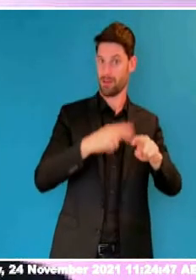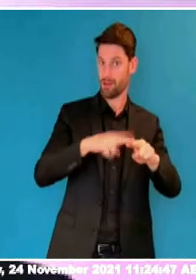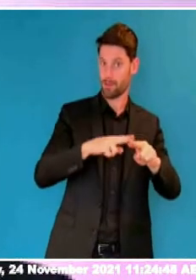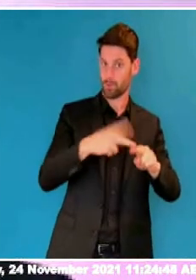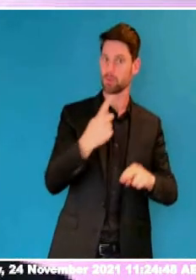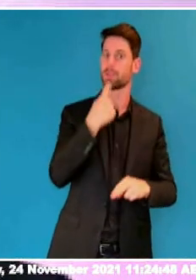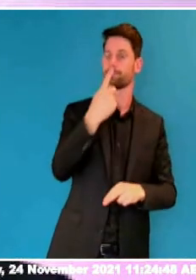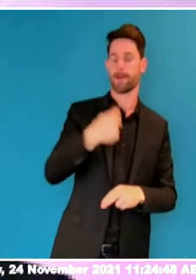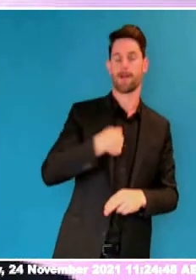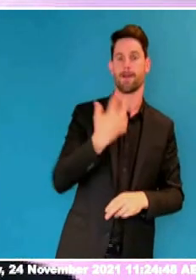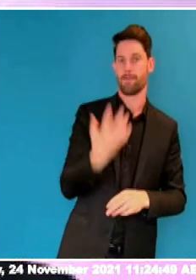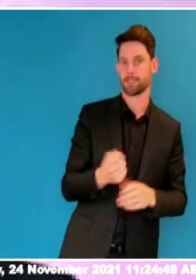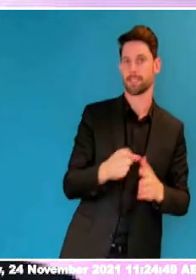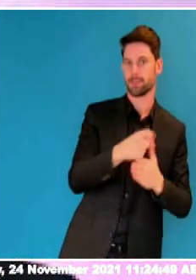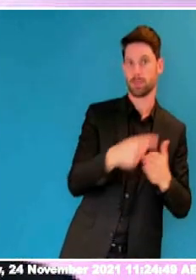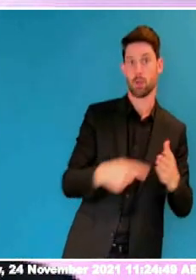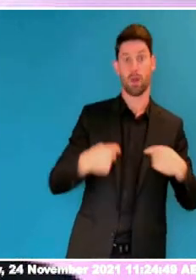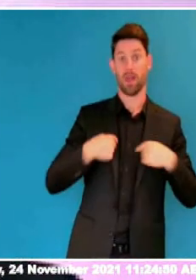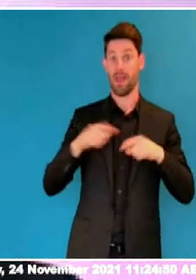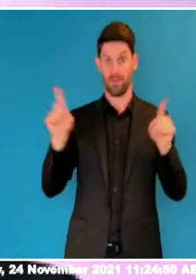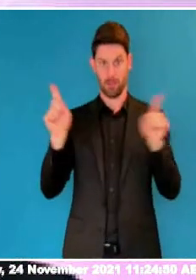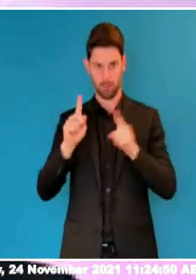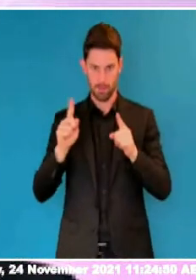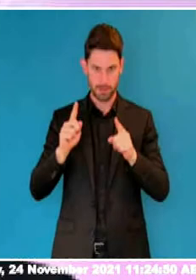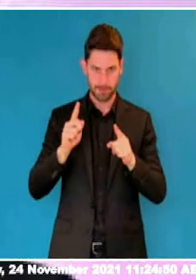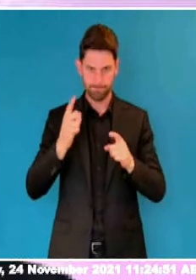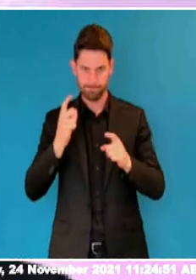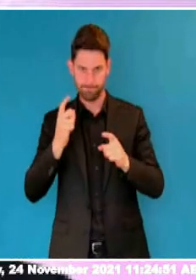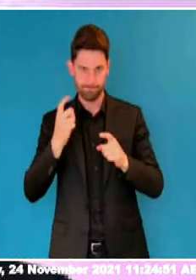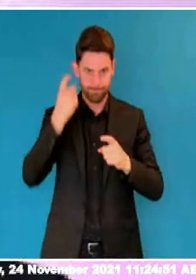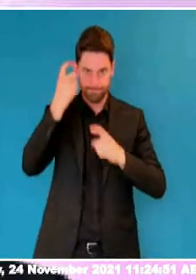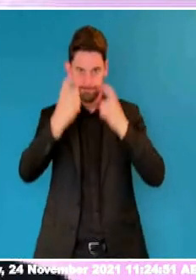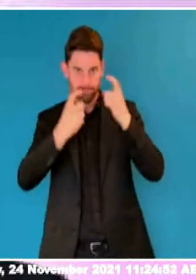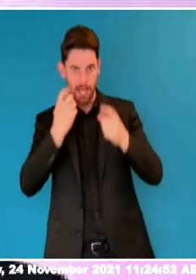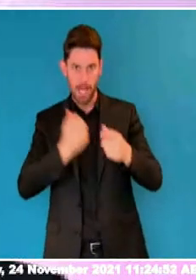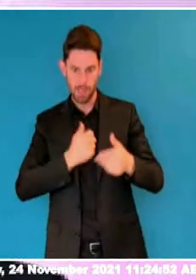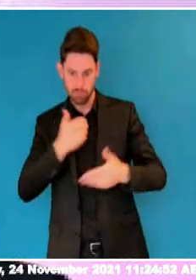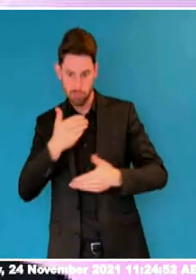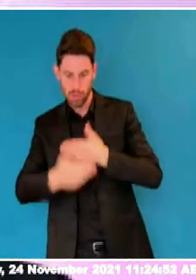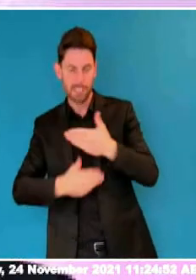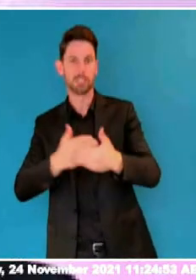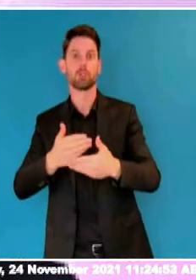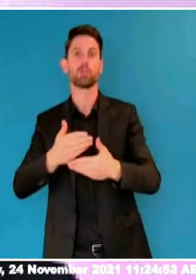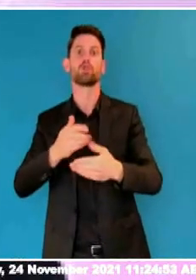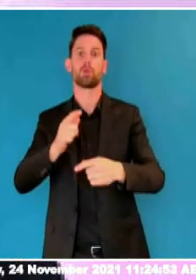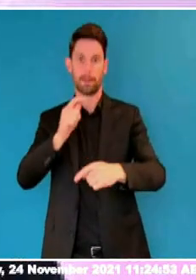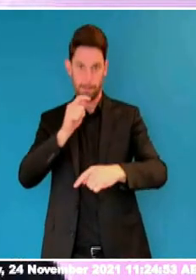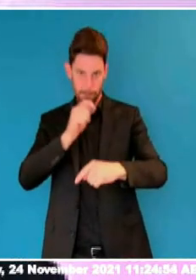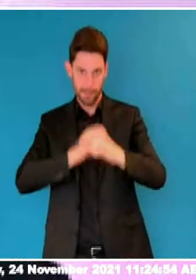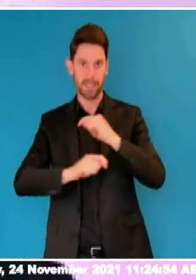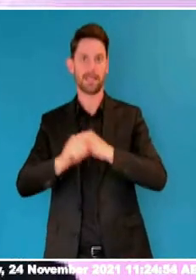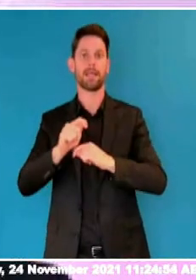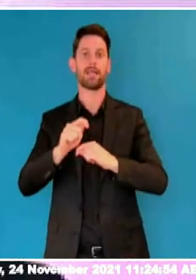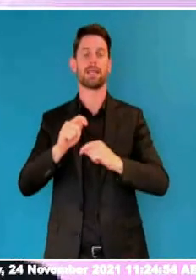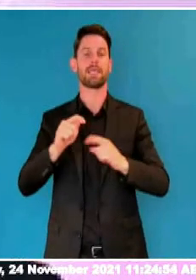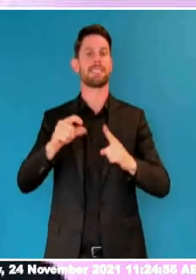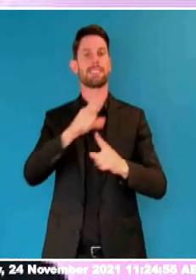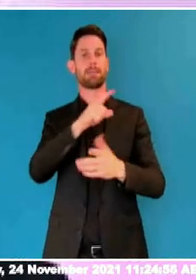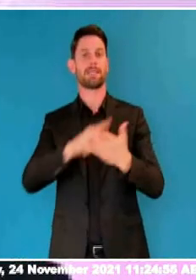We are actually going through a process in relation to being a disability recruiter and